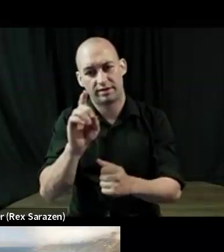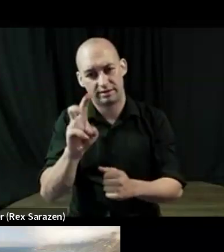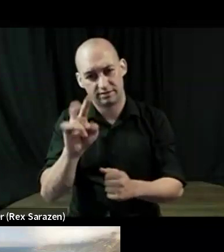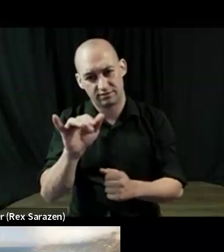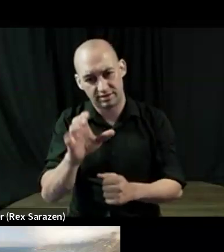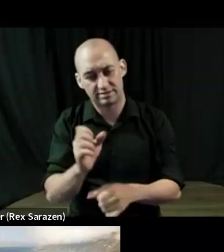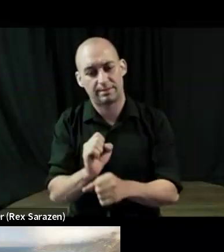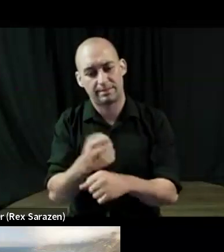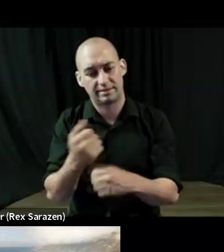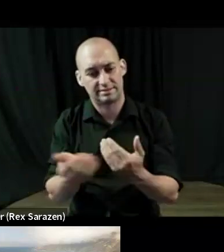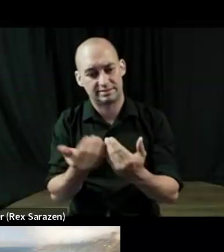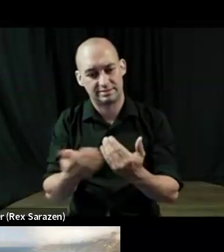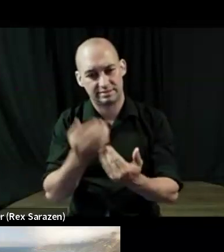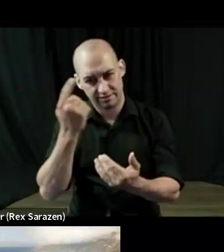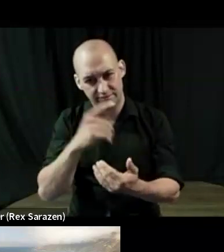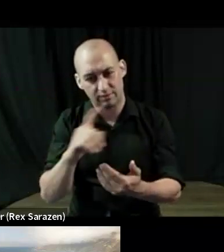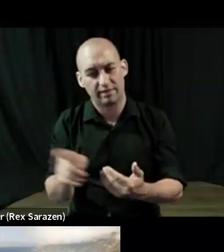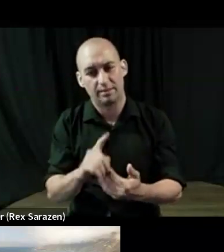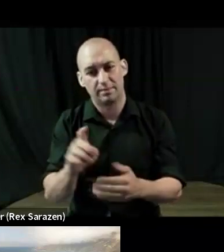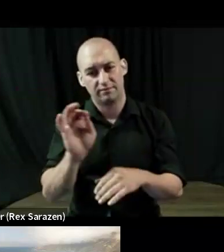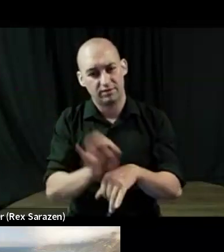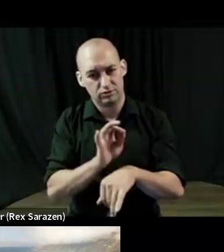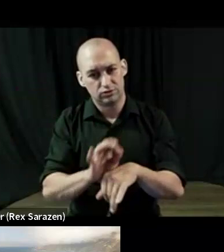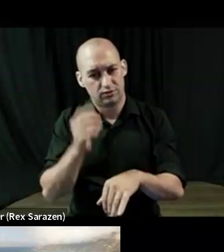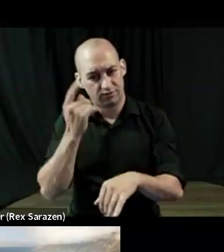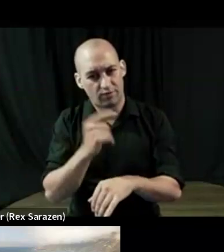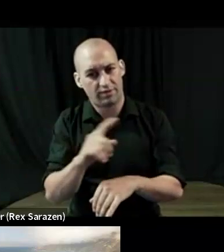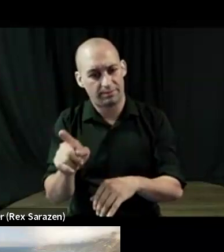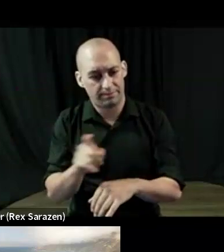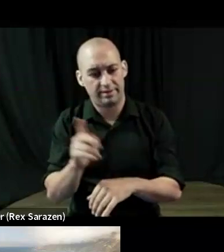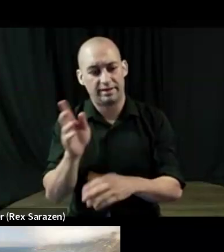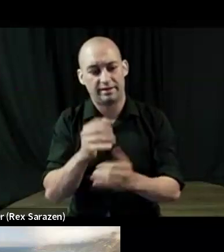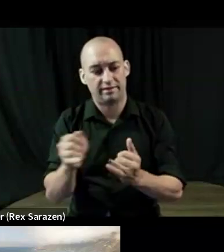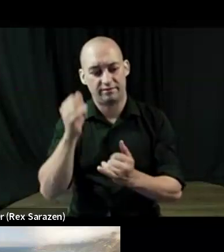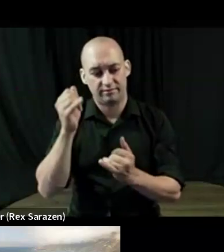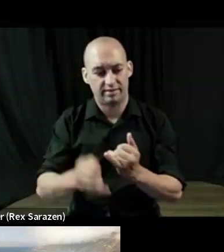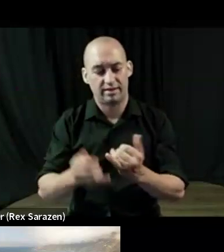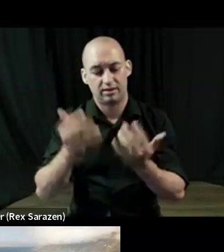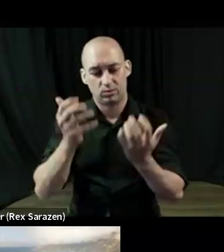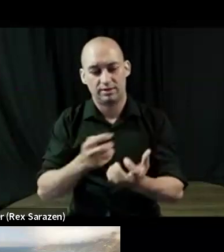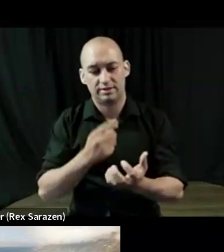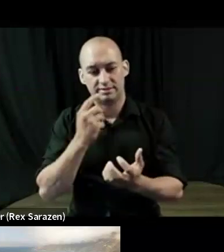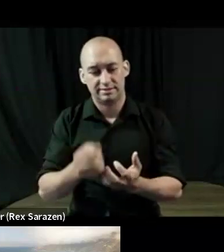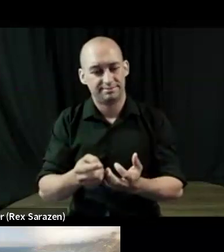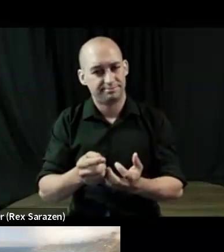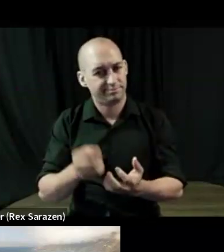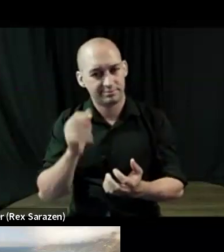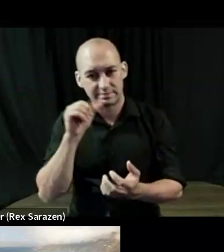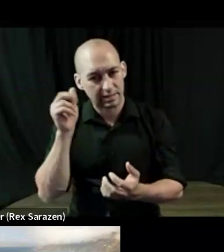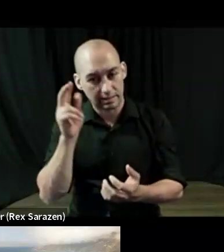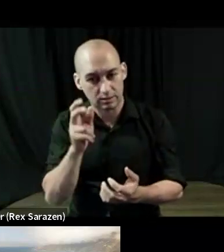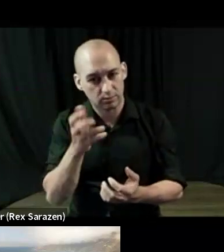actually functional for them. And finally, what I want to say that I'm not hearing is I don't hear